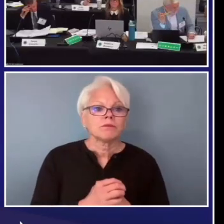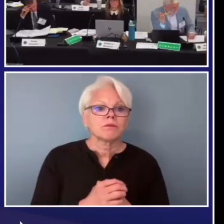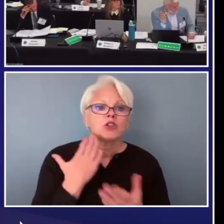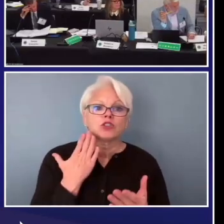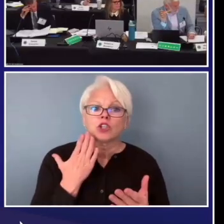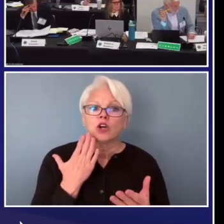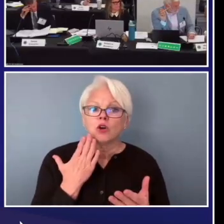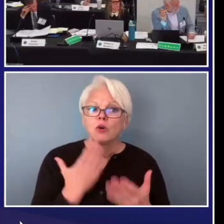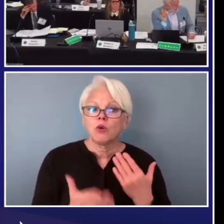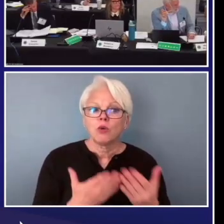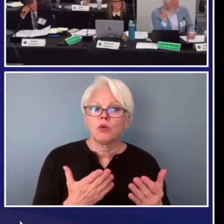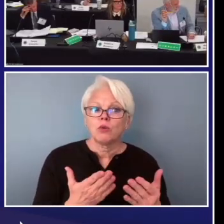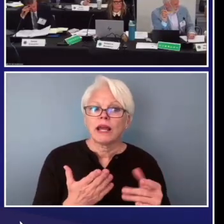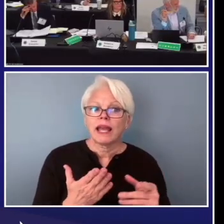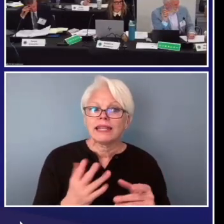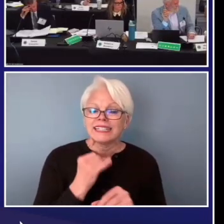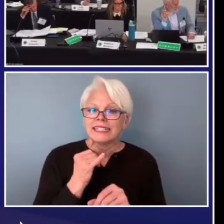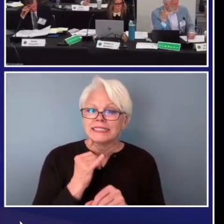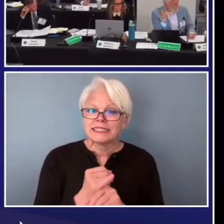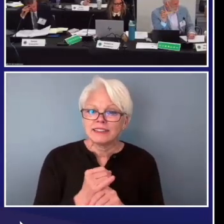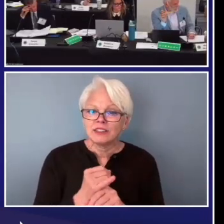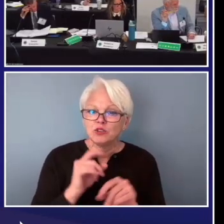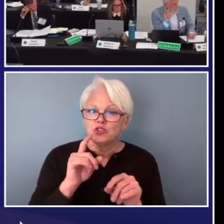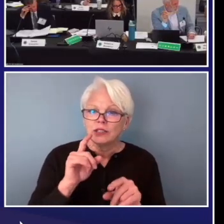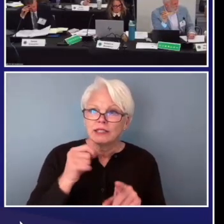doesn't doesn't an institution need to designate one way or the other?